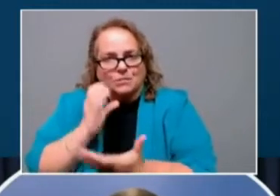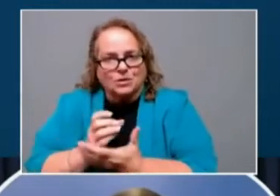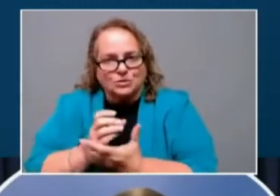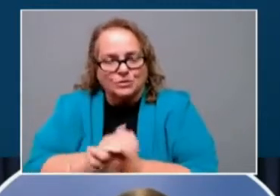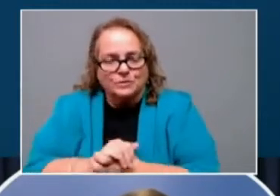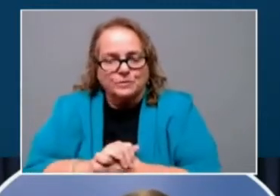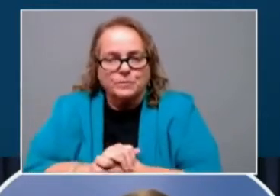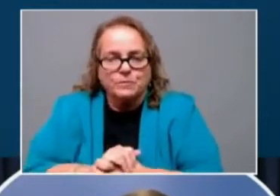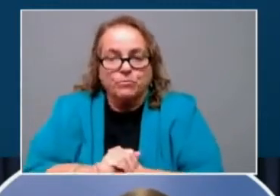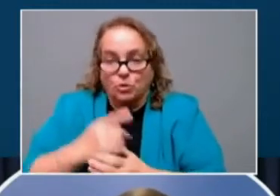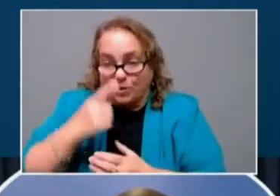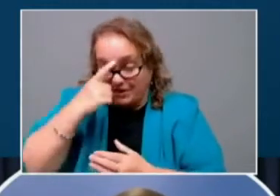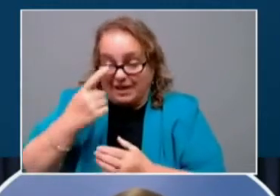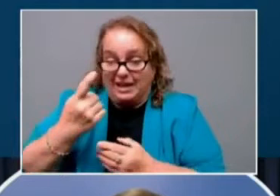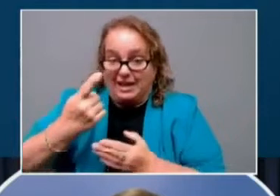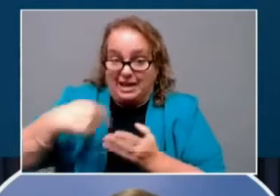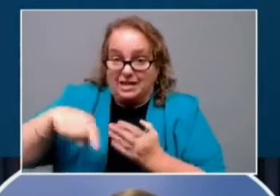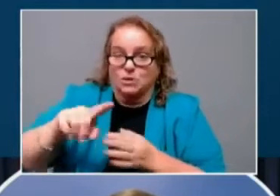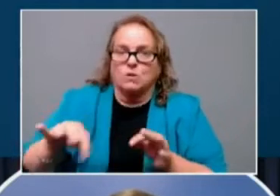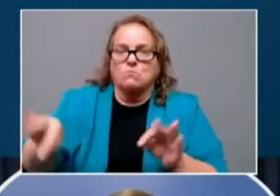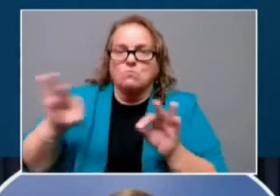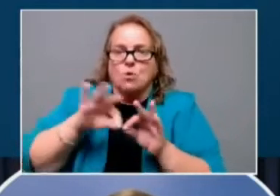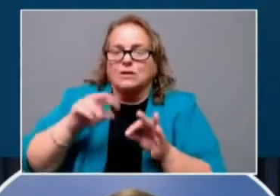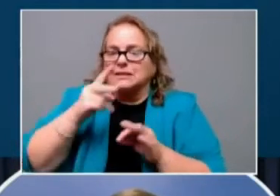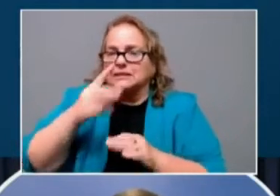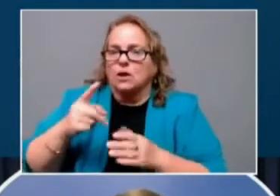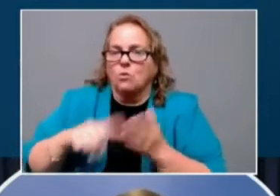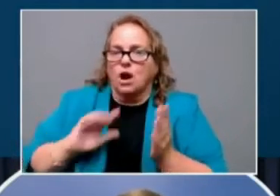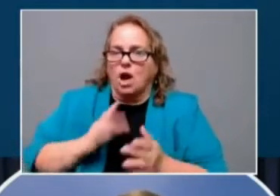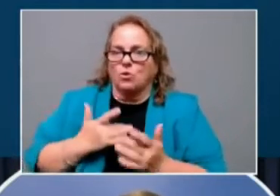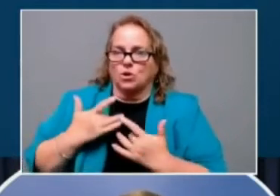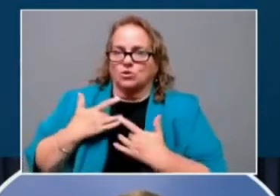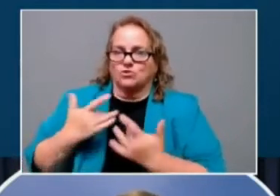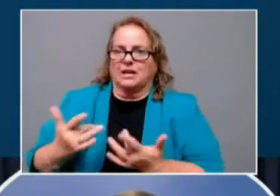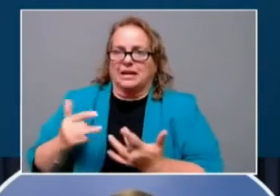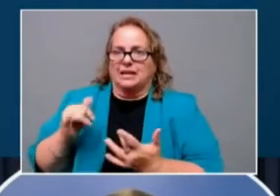to see our trend. And that the the lower number of tests during this labor